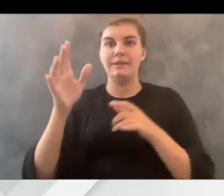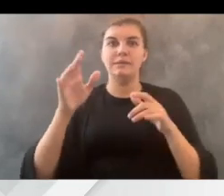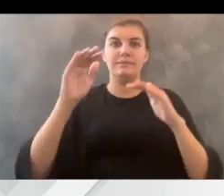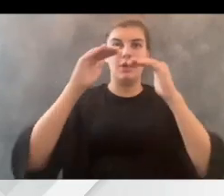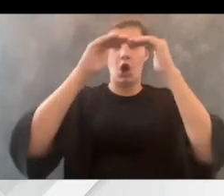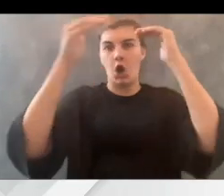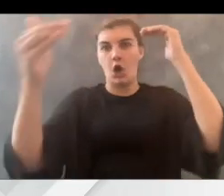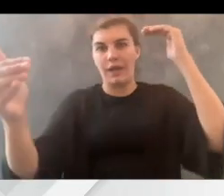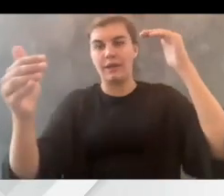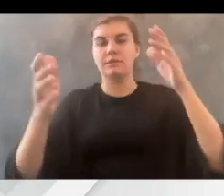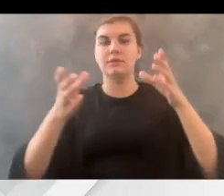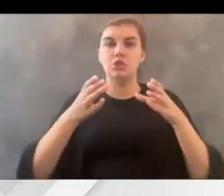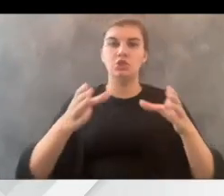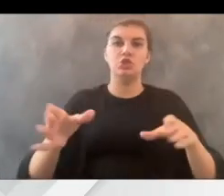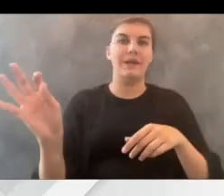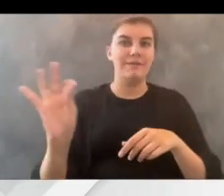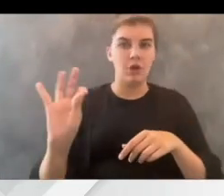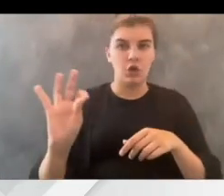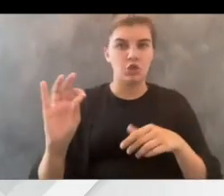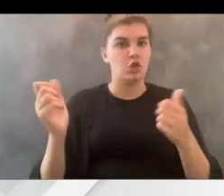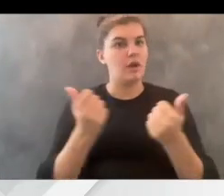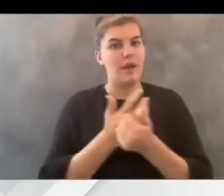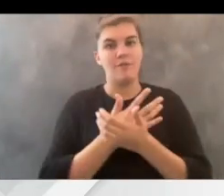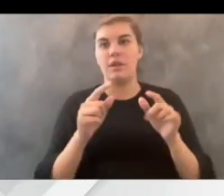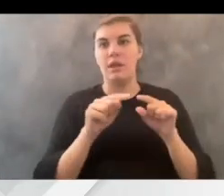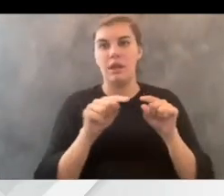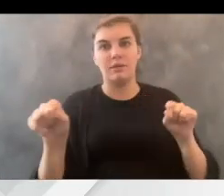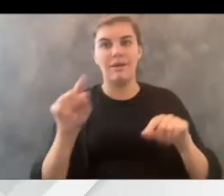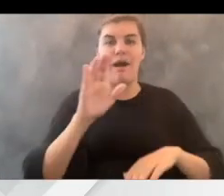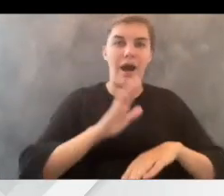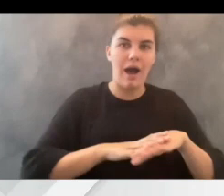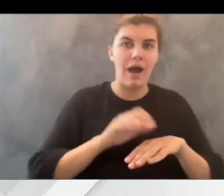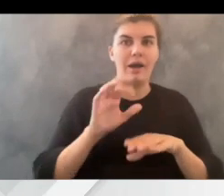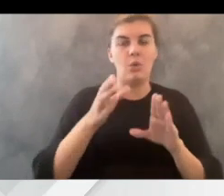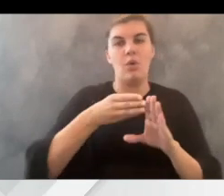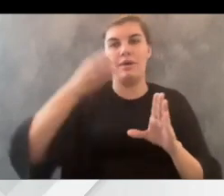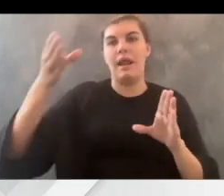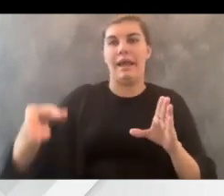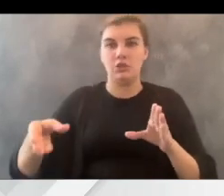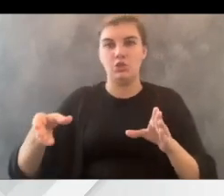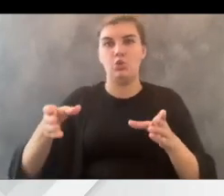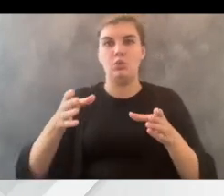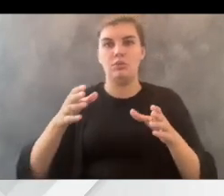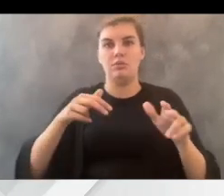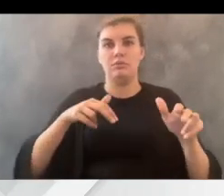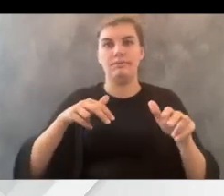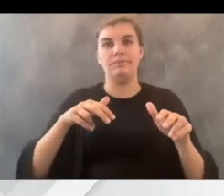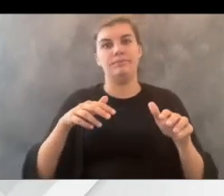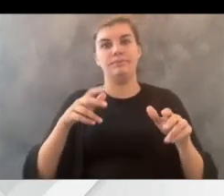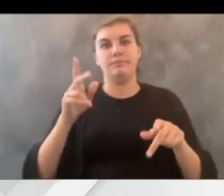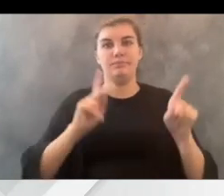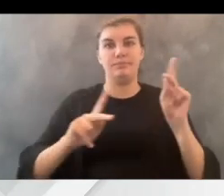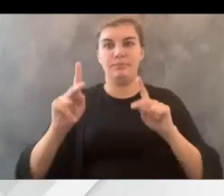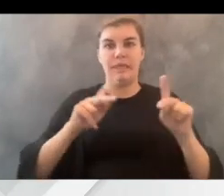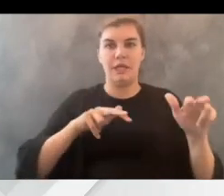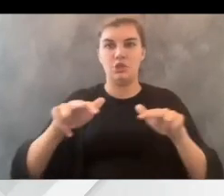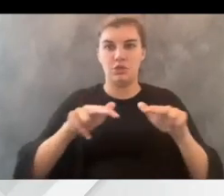furniture, and other objects on or adjacent to pedestrian circulation paths. So this provision